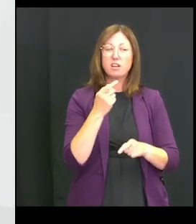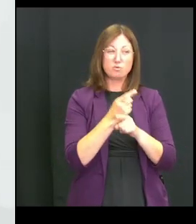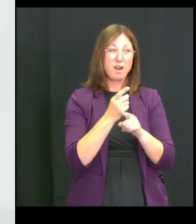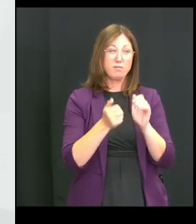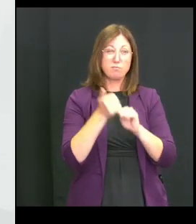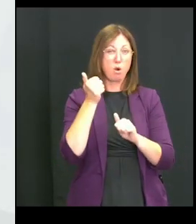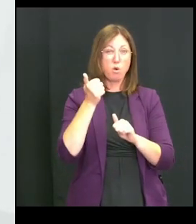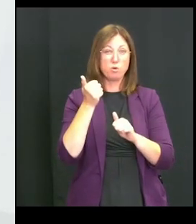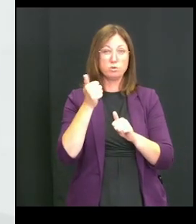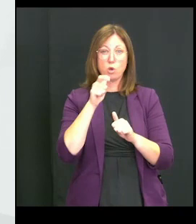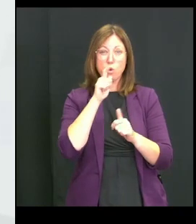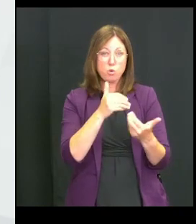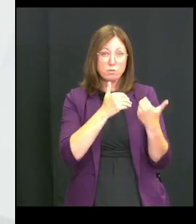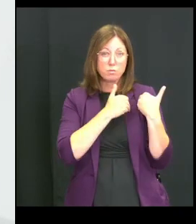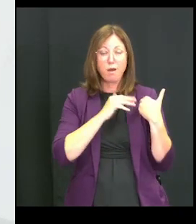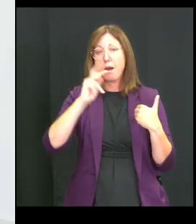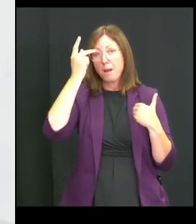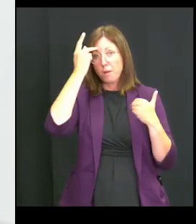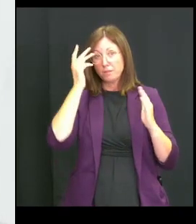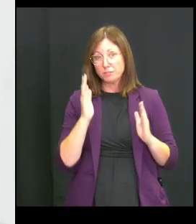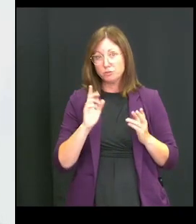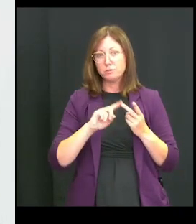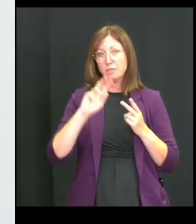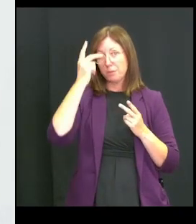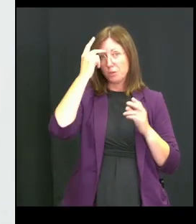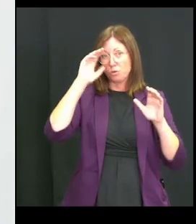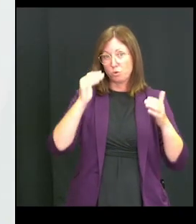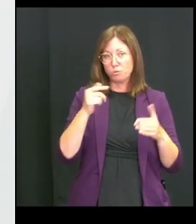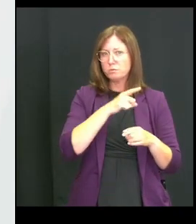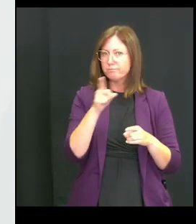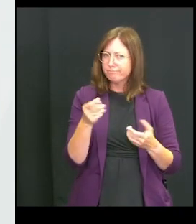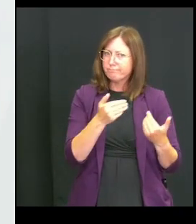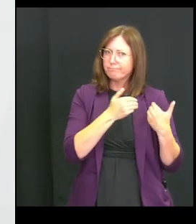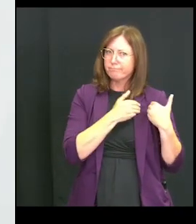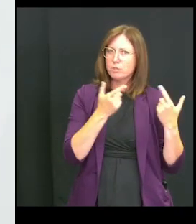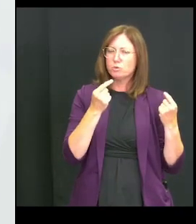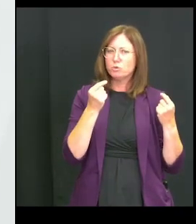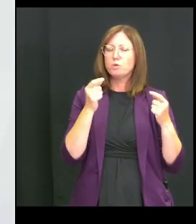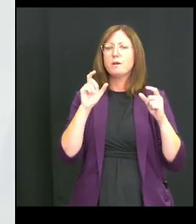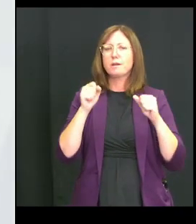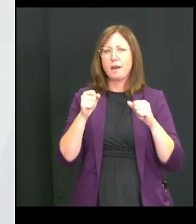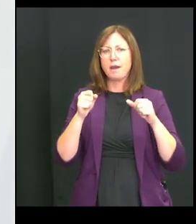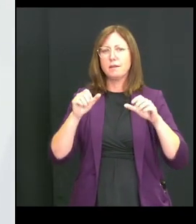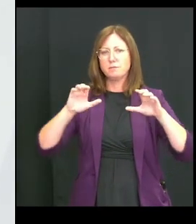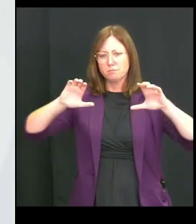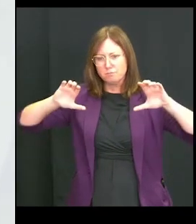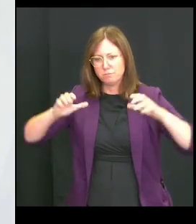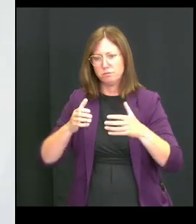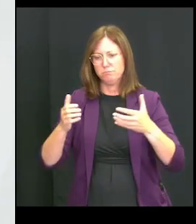Politicians and political parties set the ability to construct coalitions of people that are going to support them on election day.